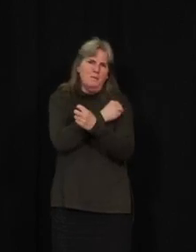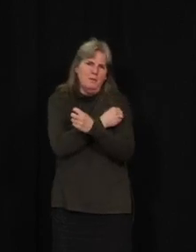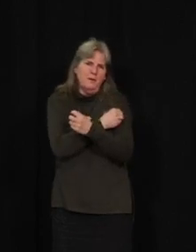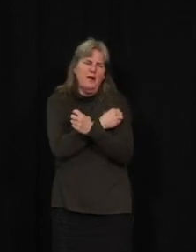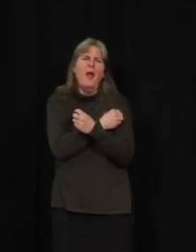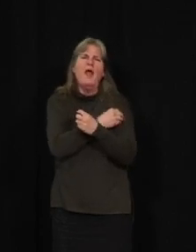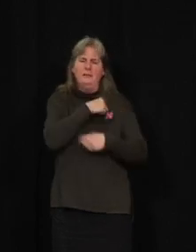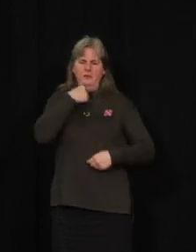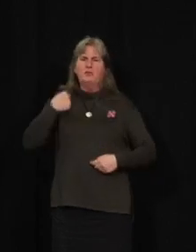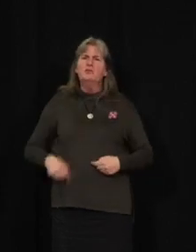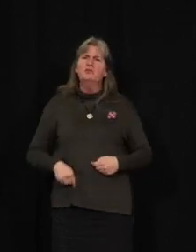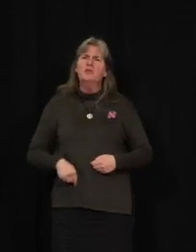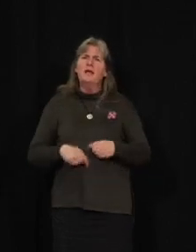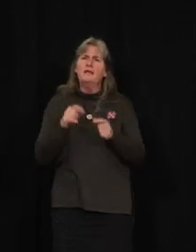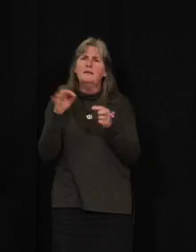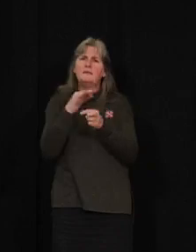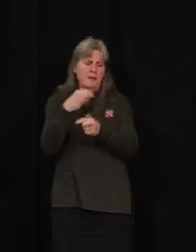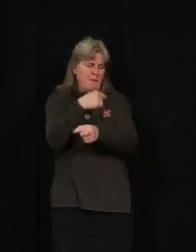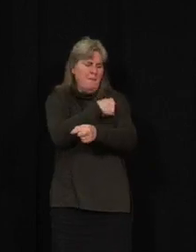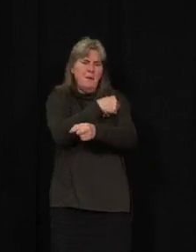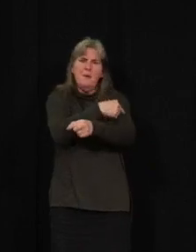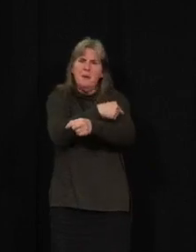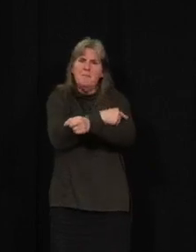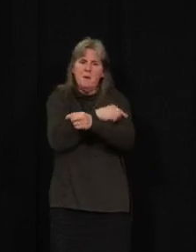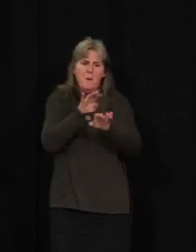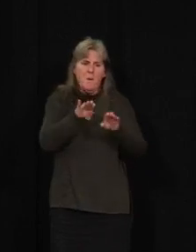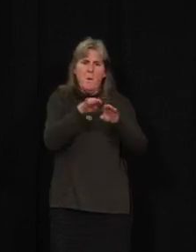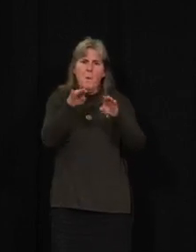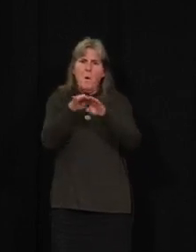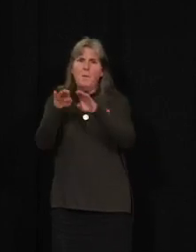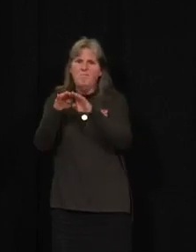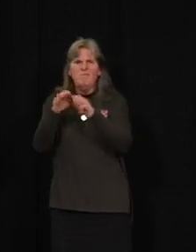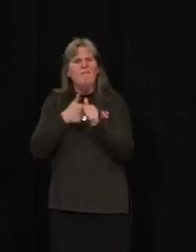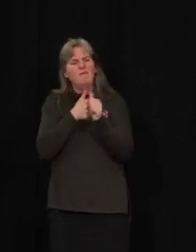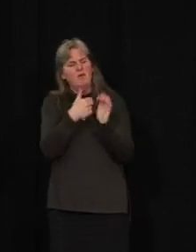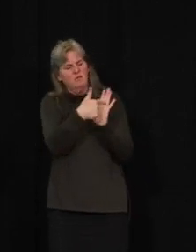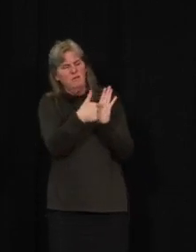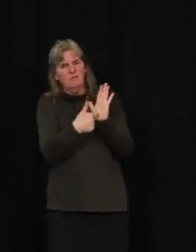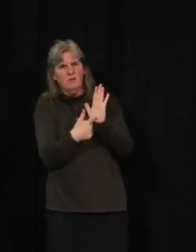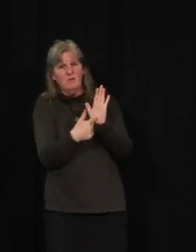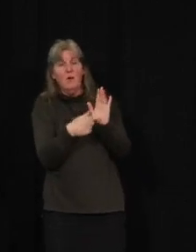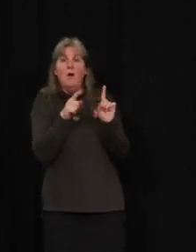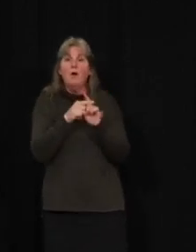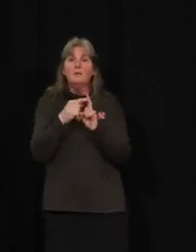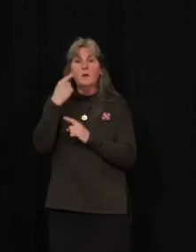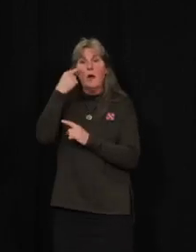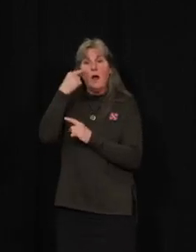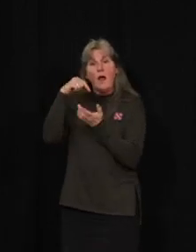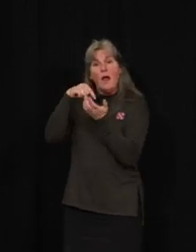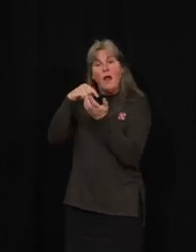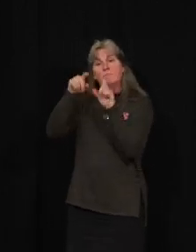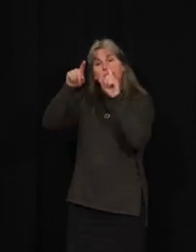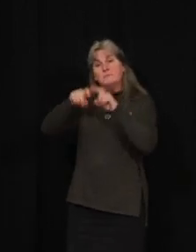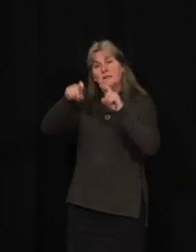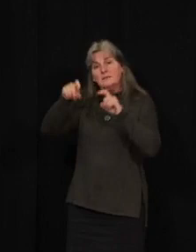guidelines to the optometrists o that they can also open to norml business as long as they adhere